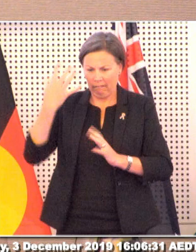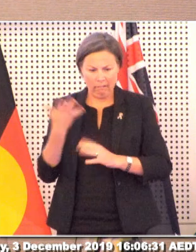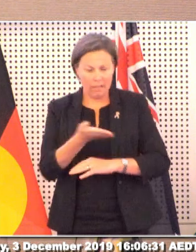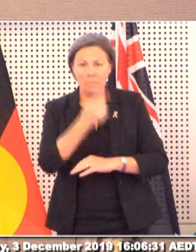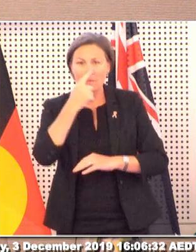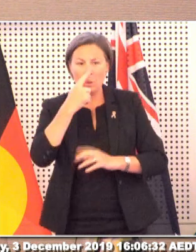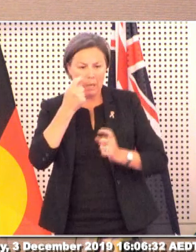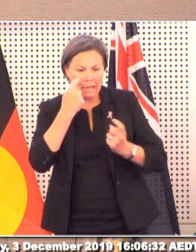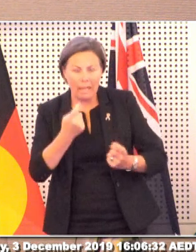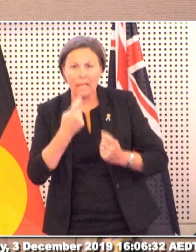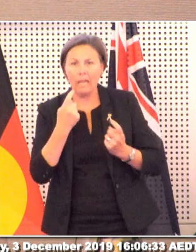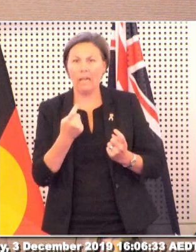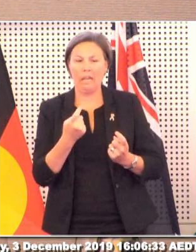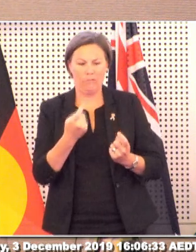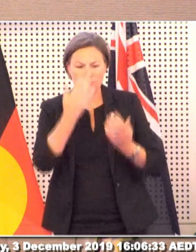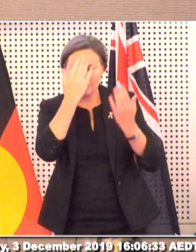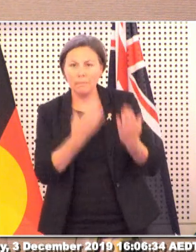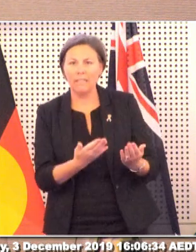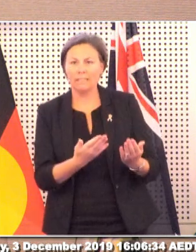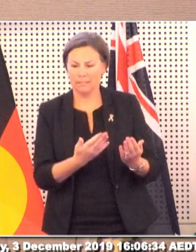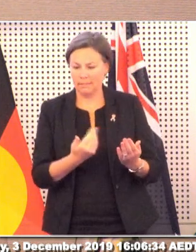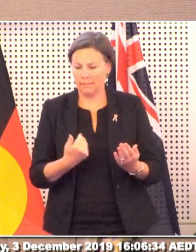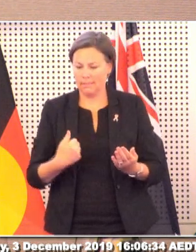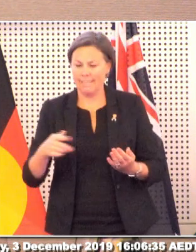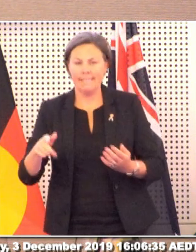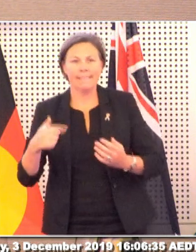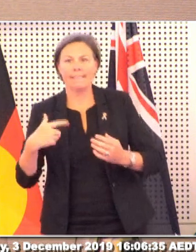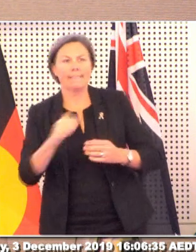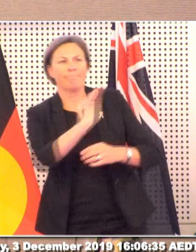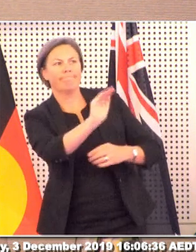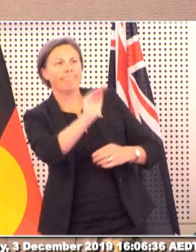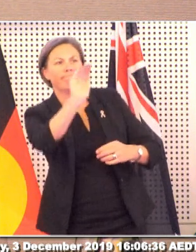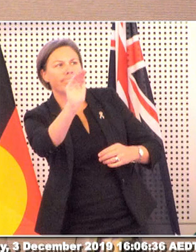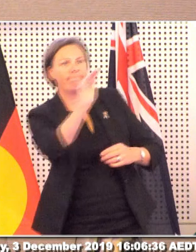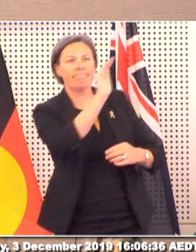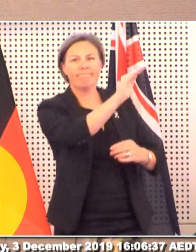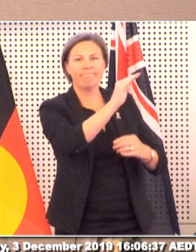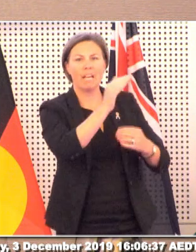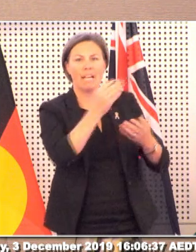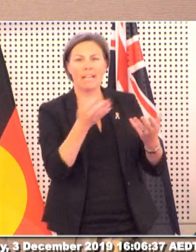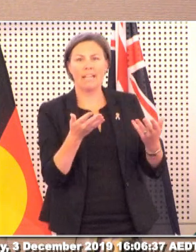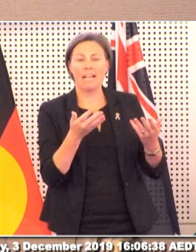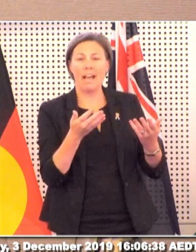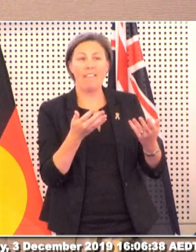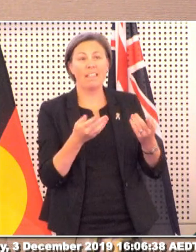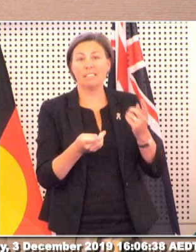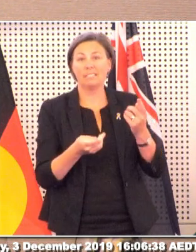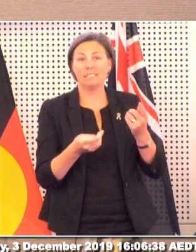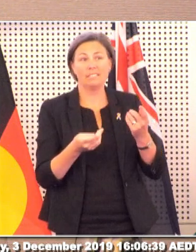You will try to escalate it on, but you will come to a point where, I would say nobody, is accepting